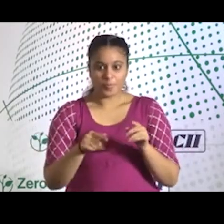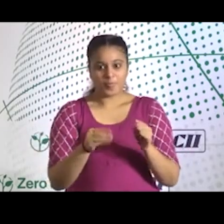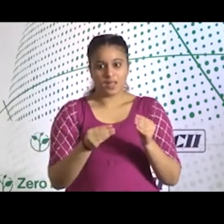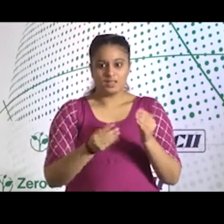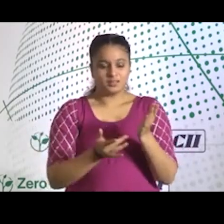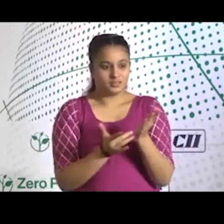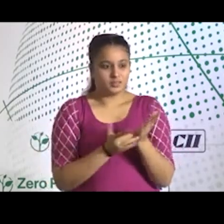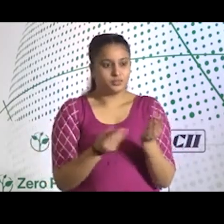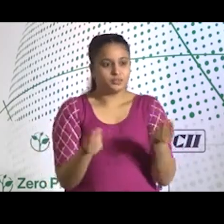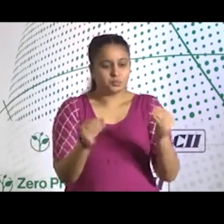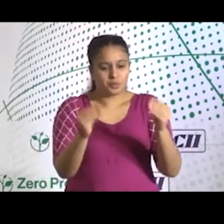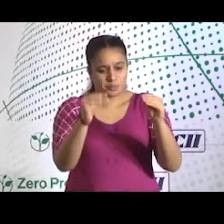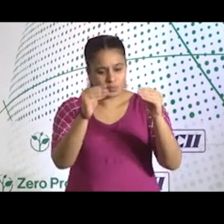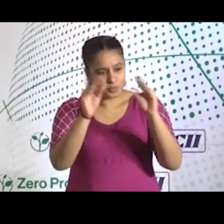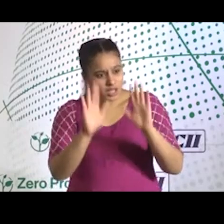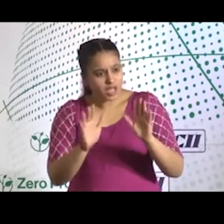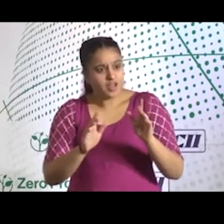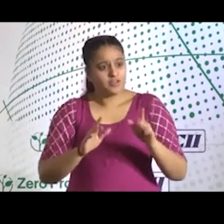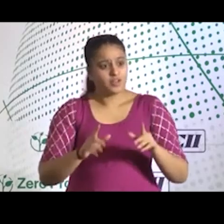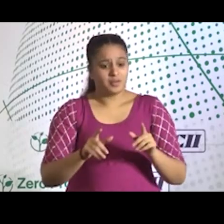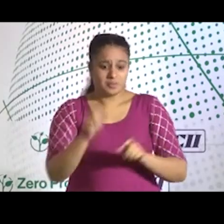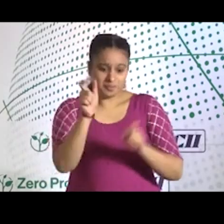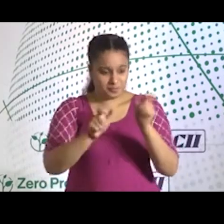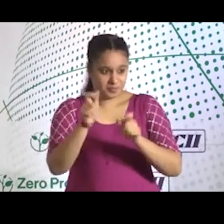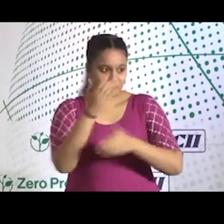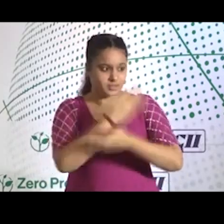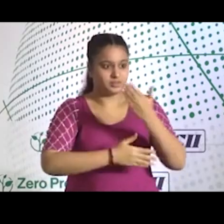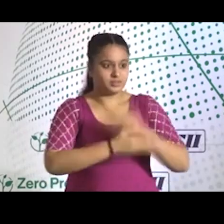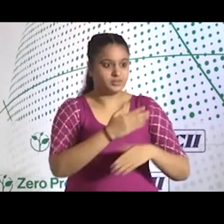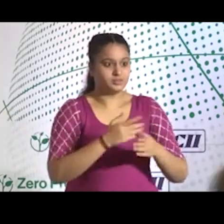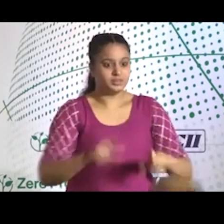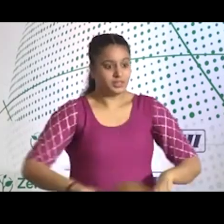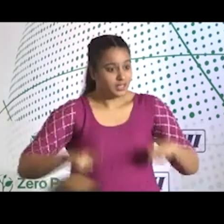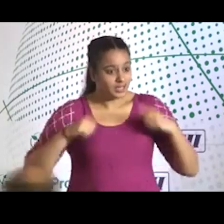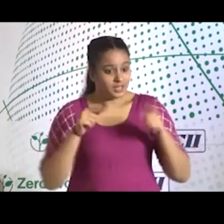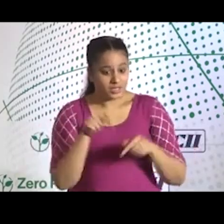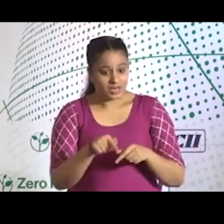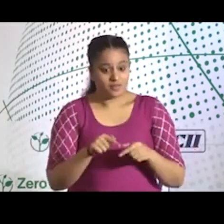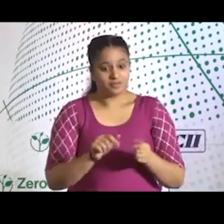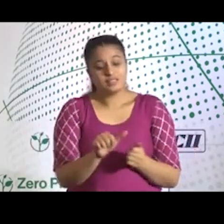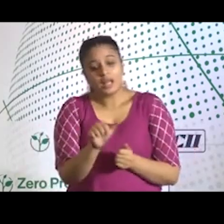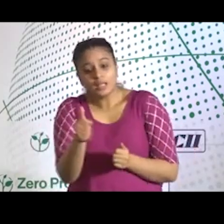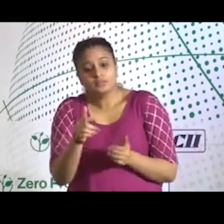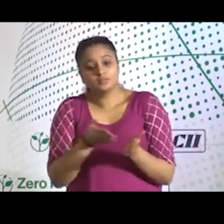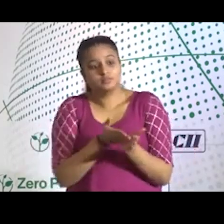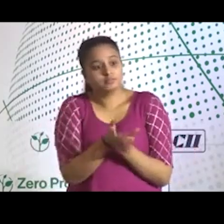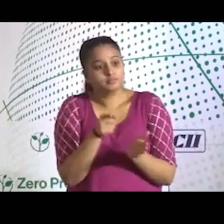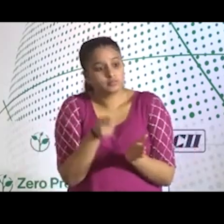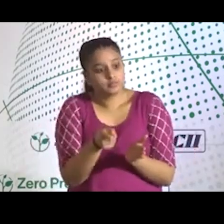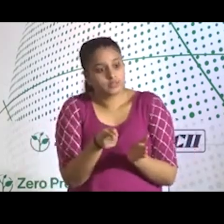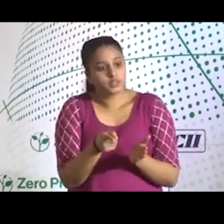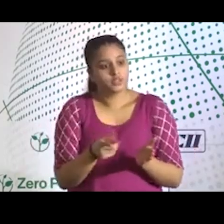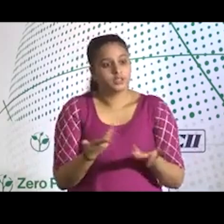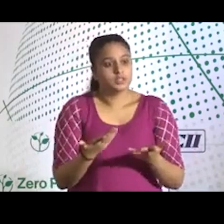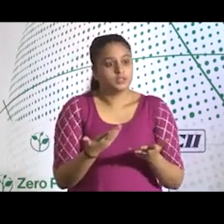that can meet lives of people with disabilities. But on the other side, there is also the gap